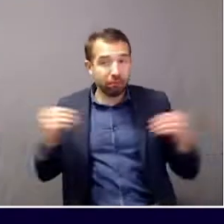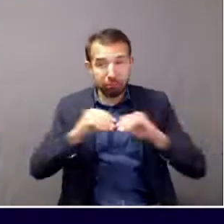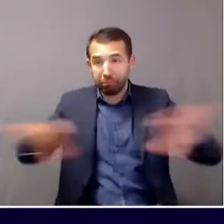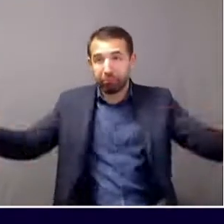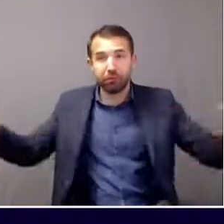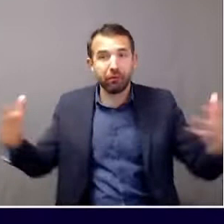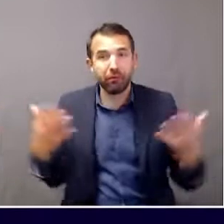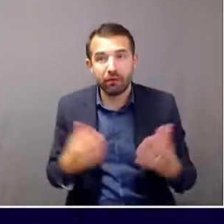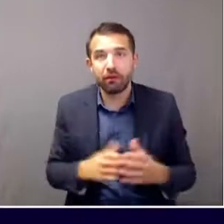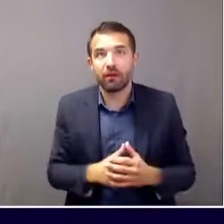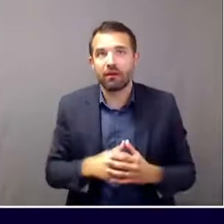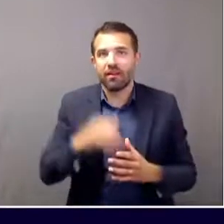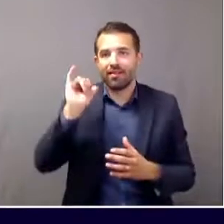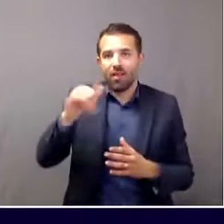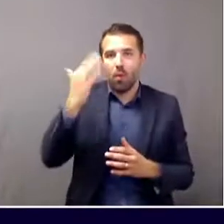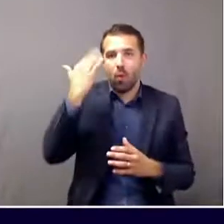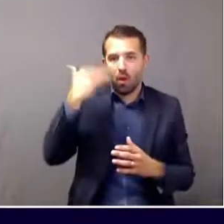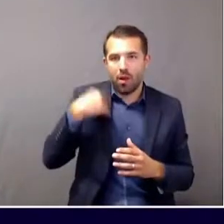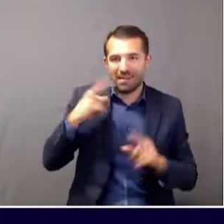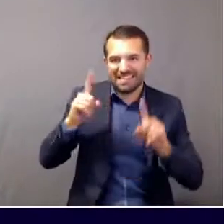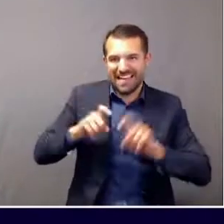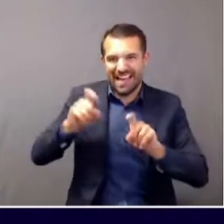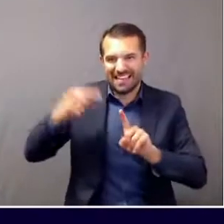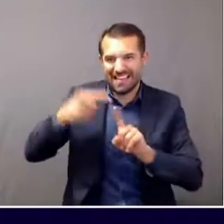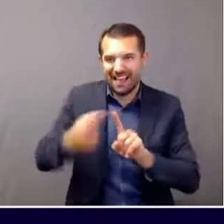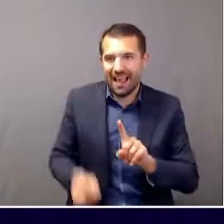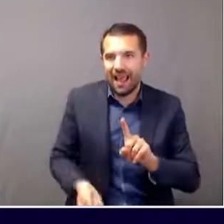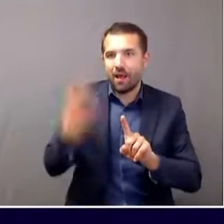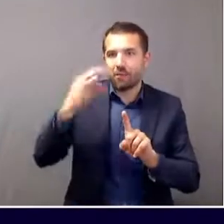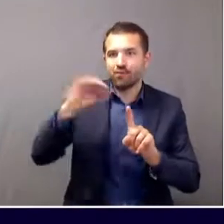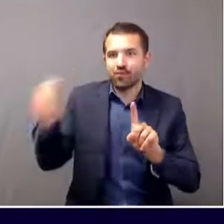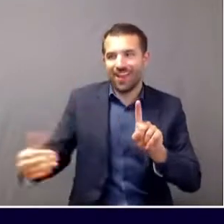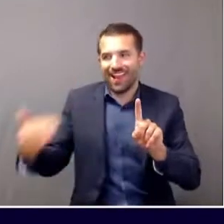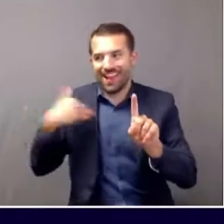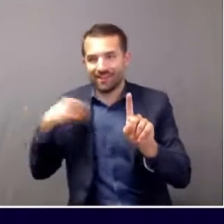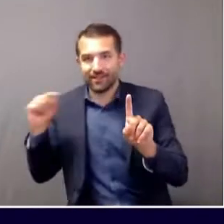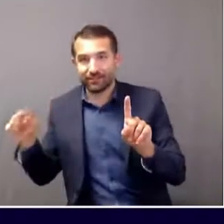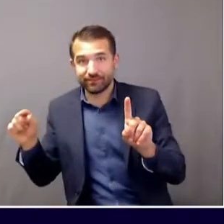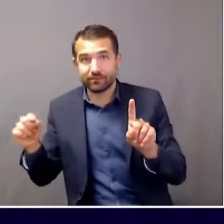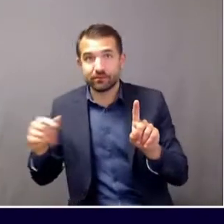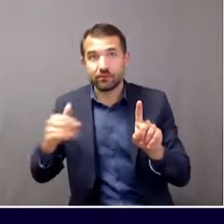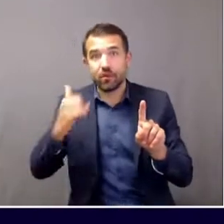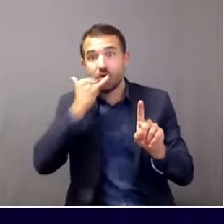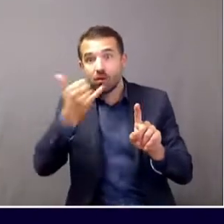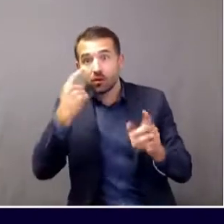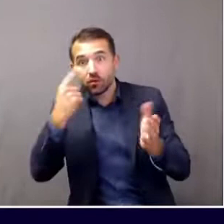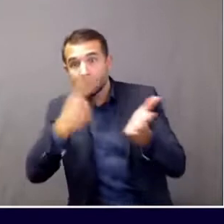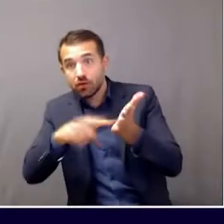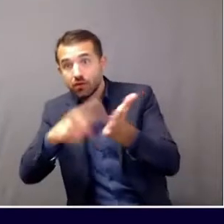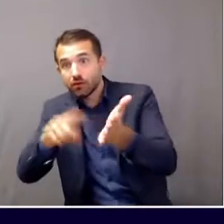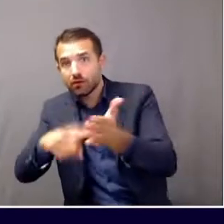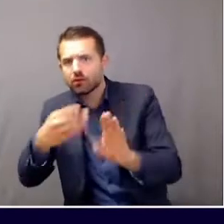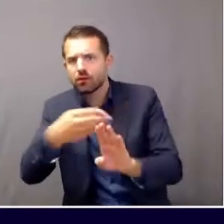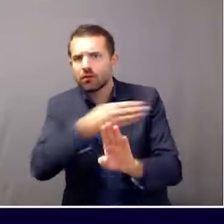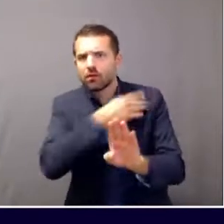rate in testing and case investigation and contact